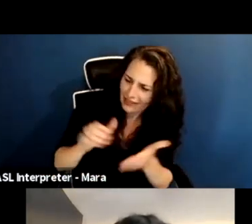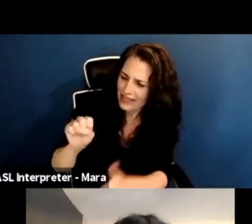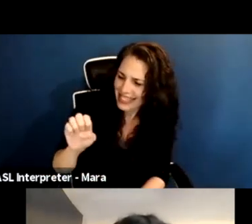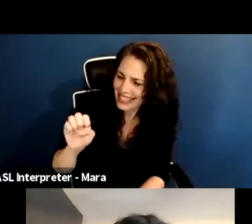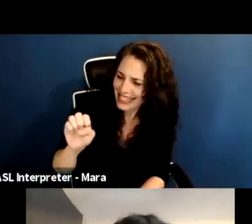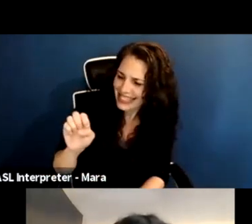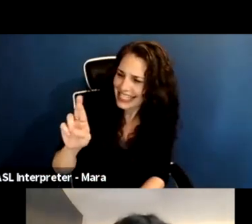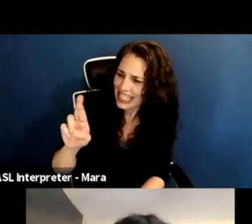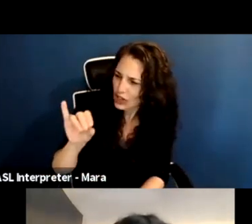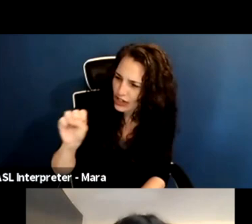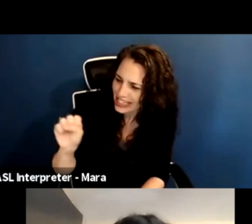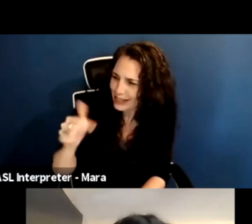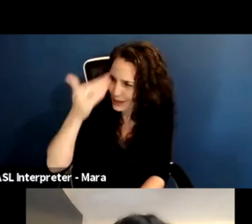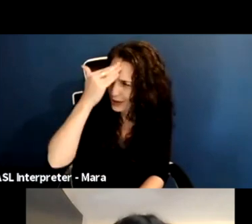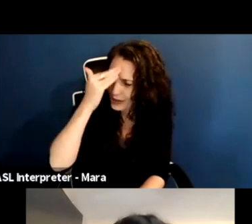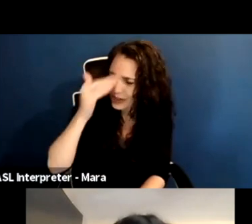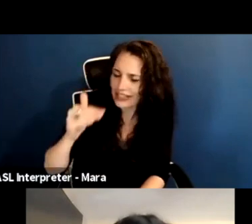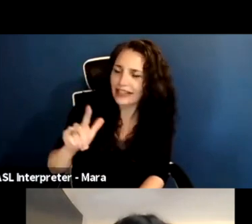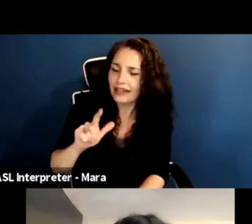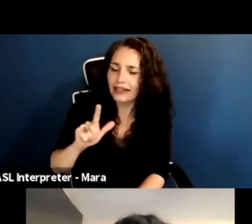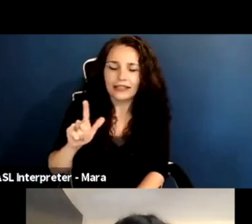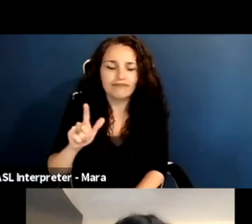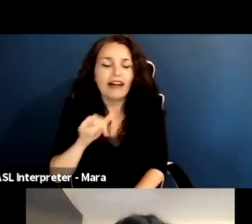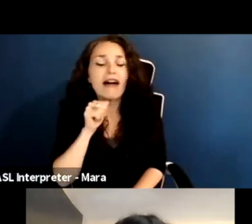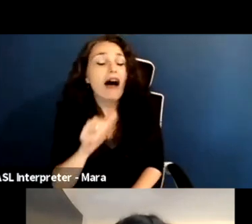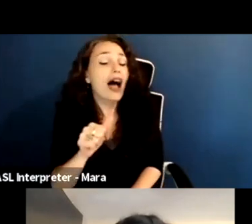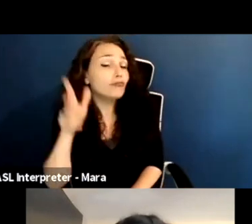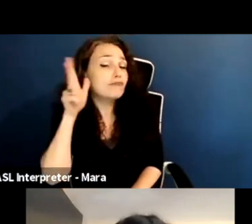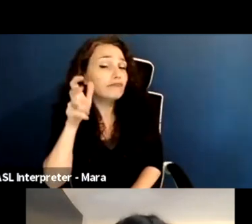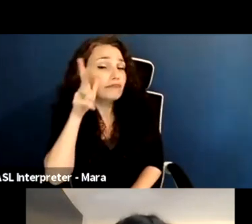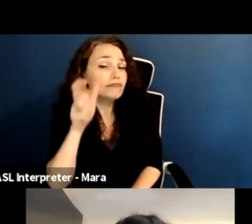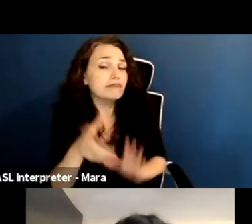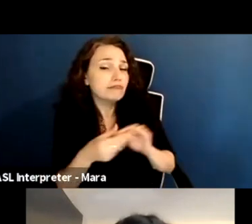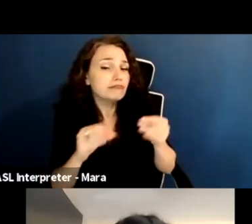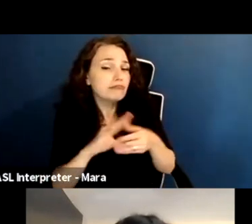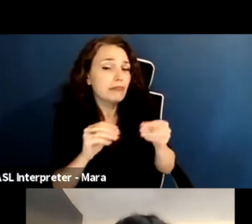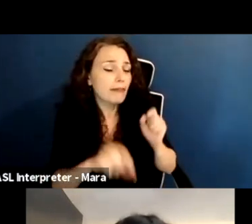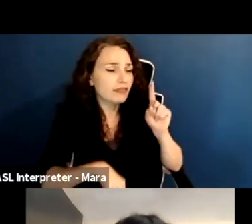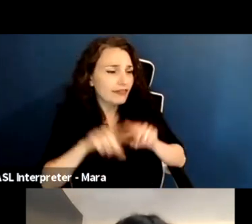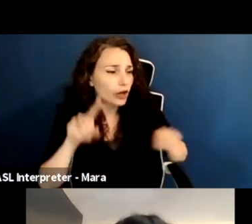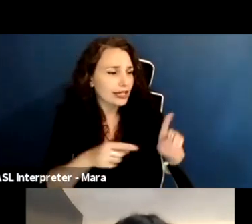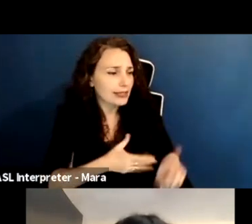unheard narratives of powerful people that we just have not seen and heard from.